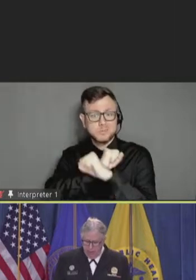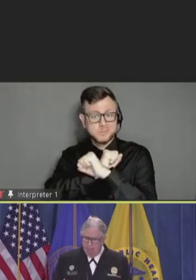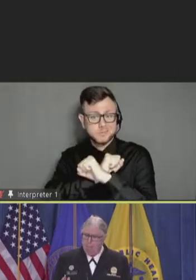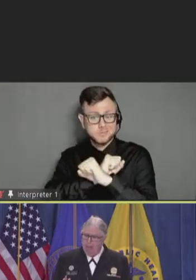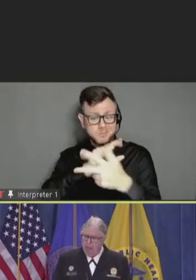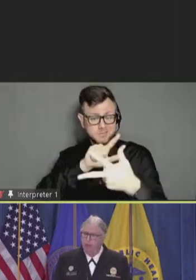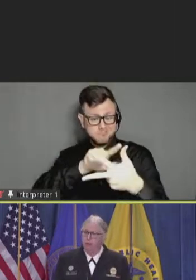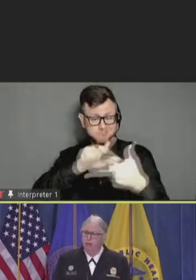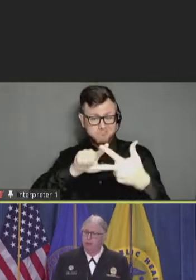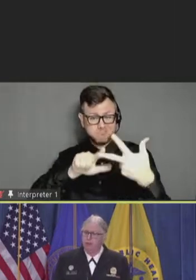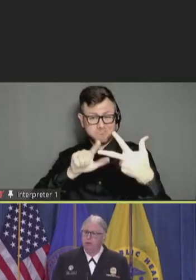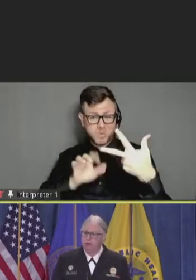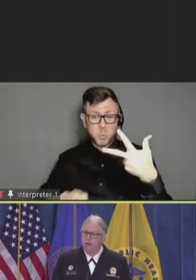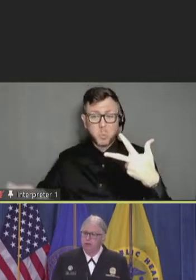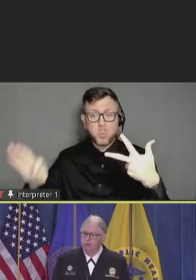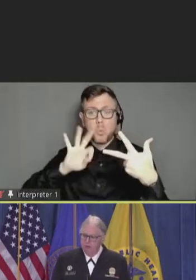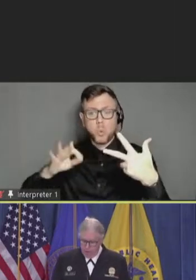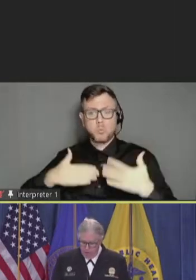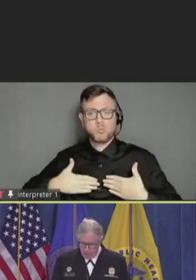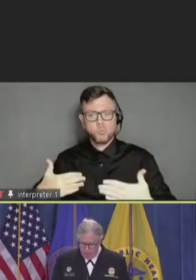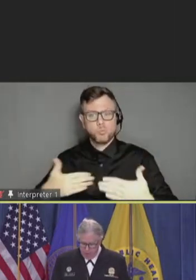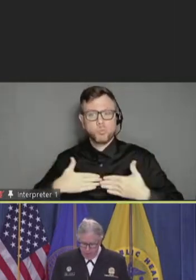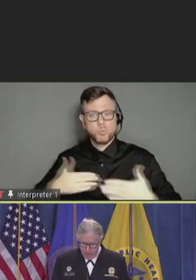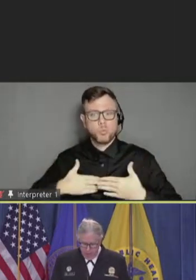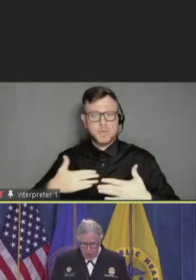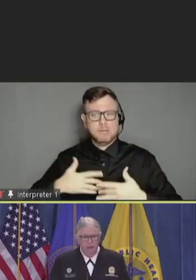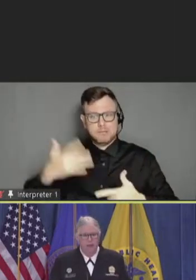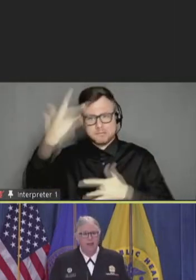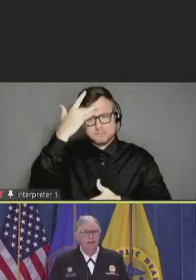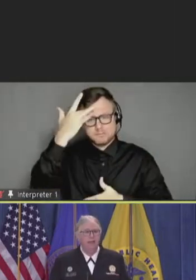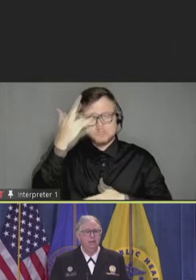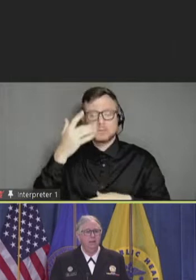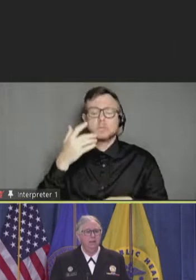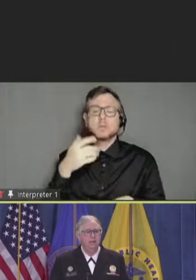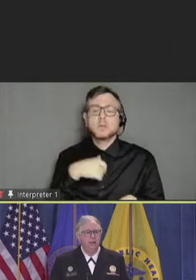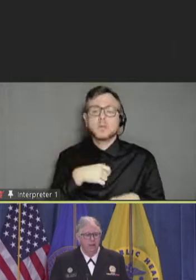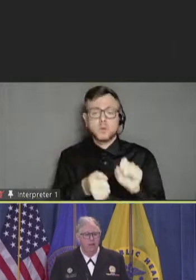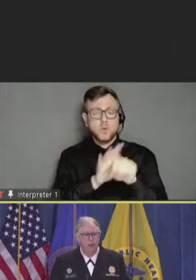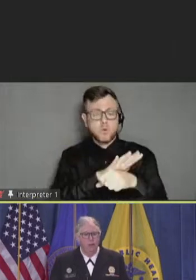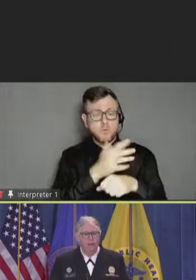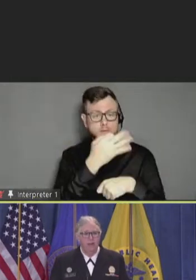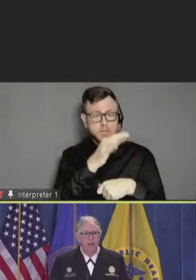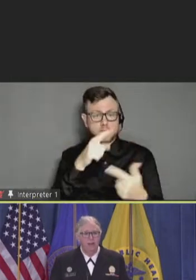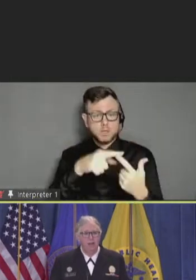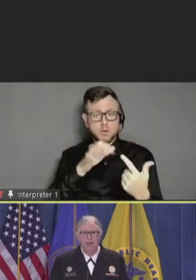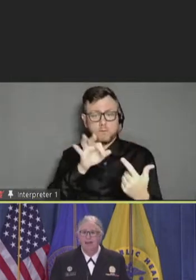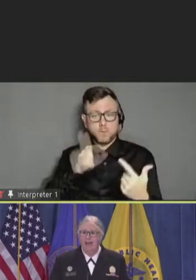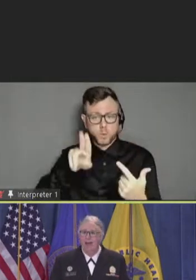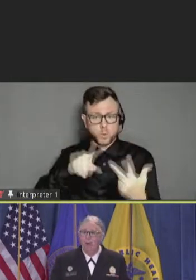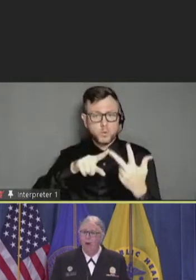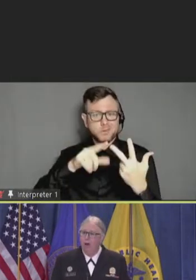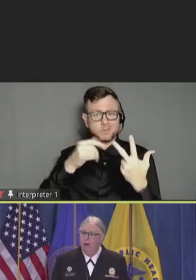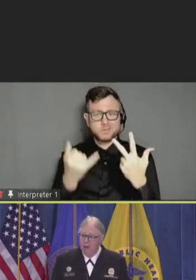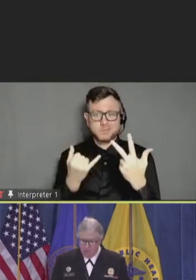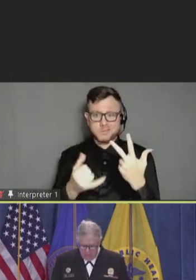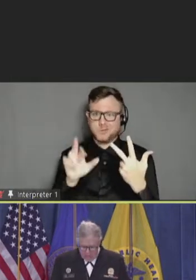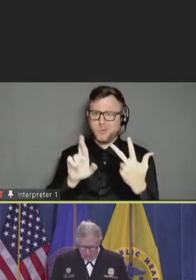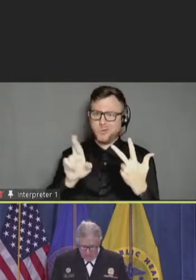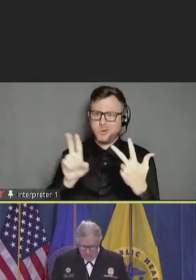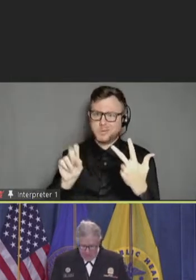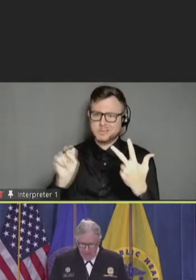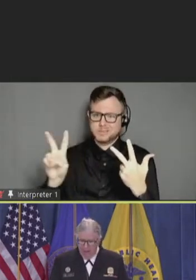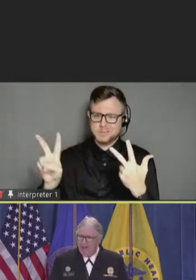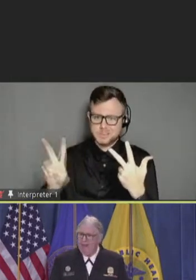major respiratory diseases that we're facing, COVID-19, influenza, and now RSV.